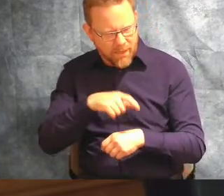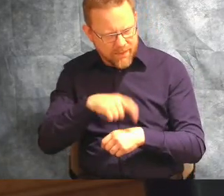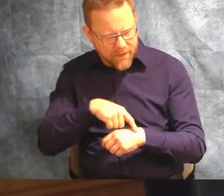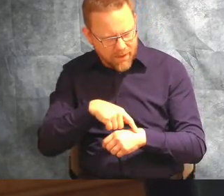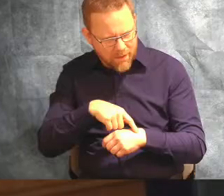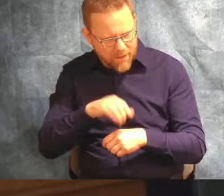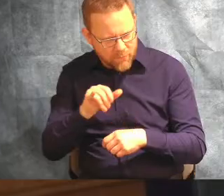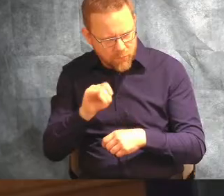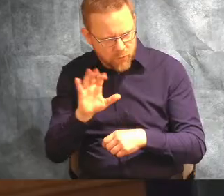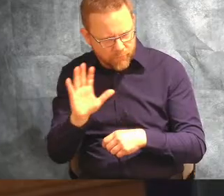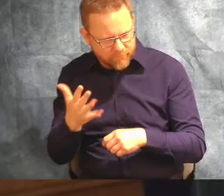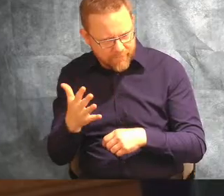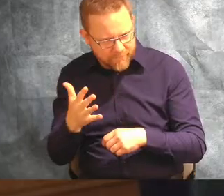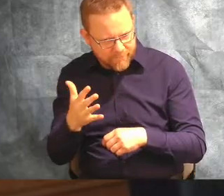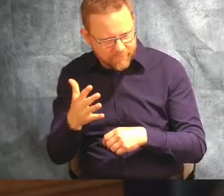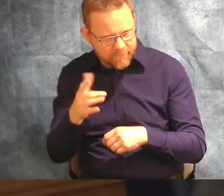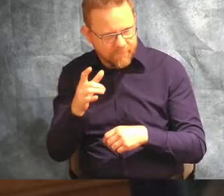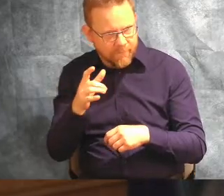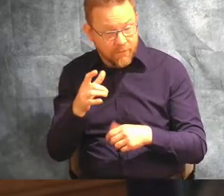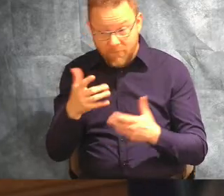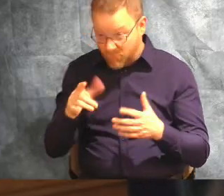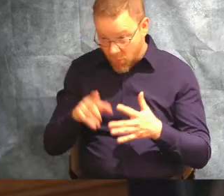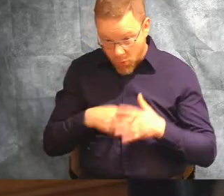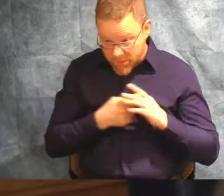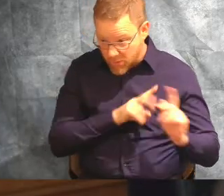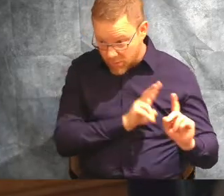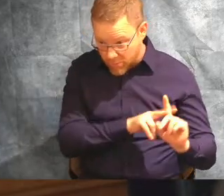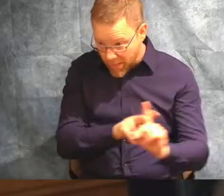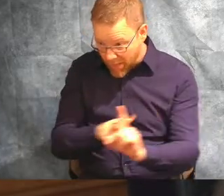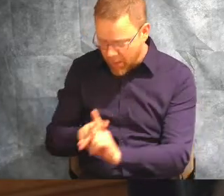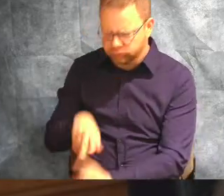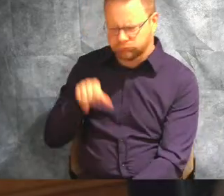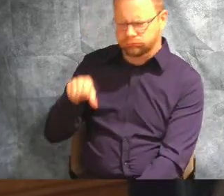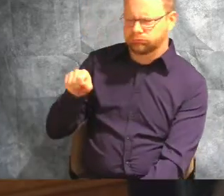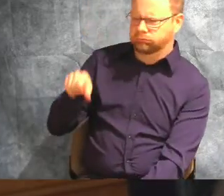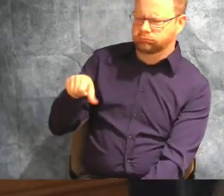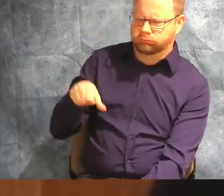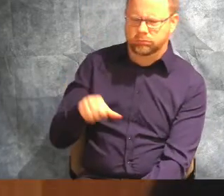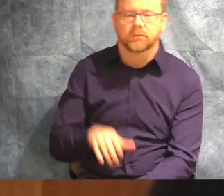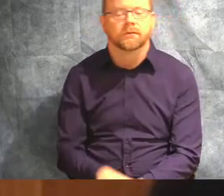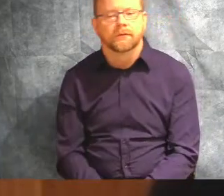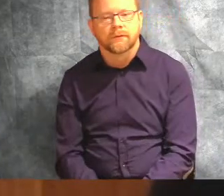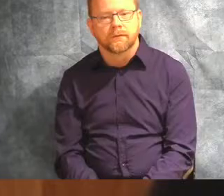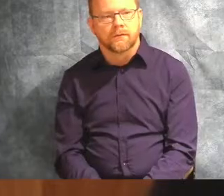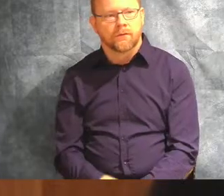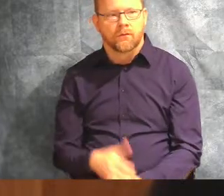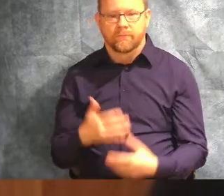the 5th. Have we already started that process of Absolutely. Okay. We we've got applications being